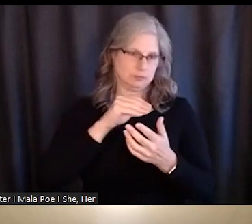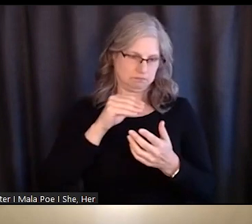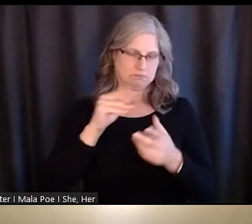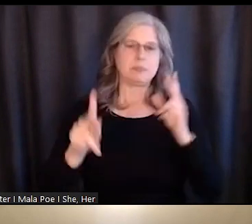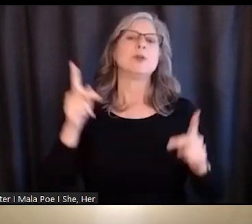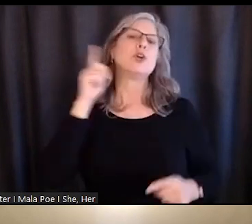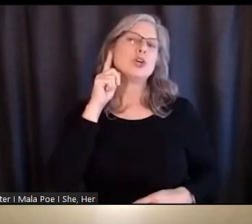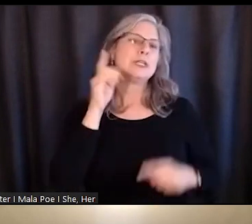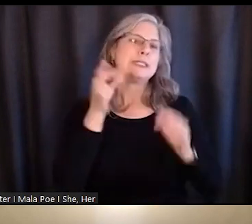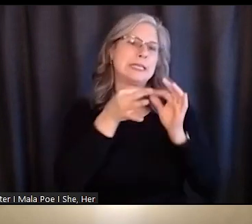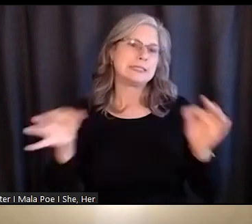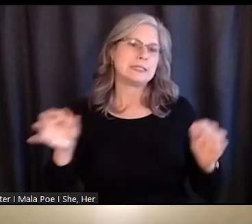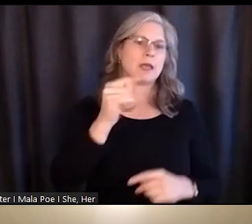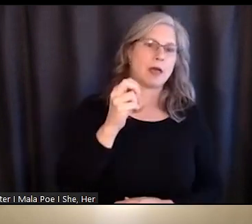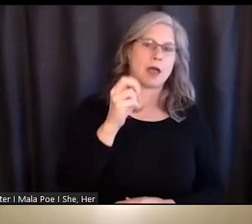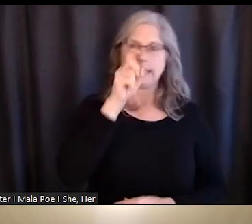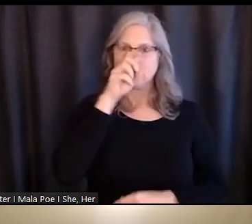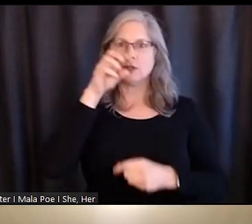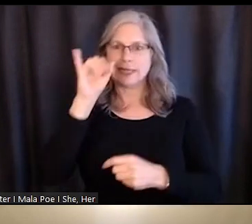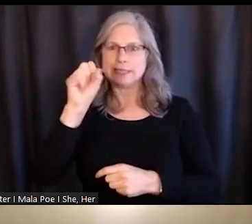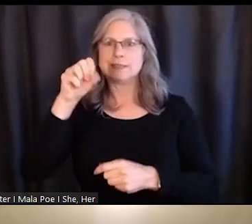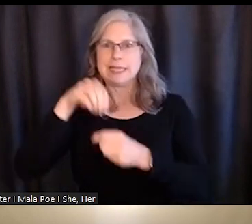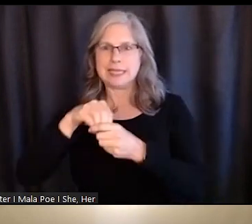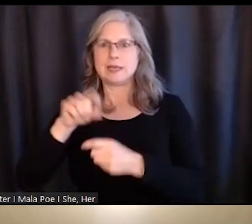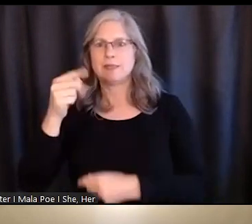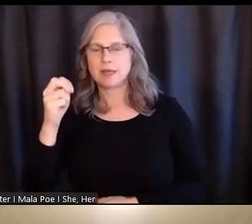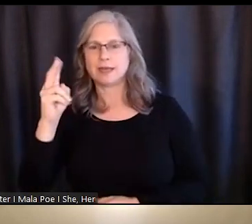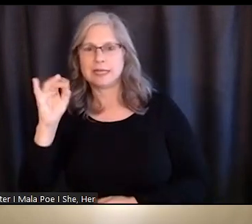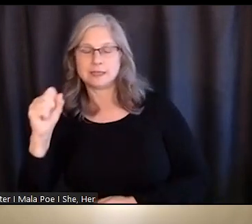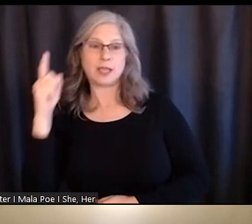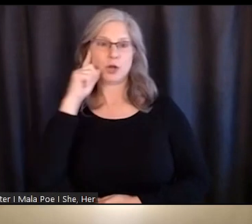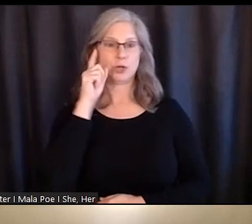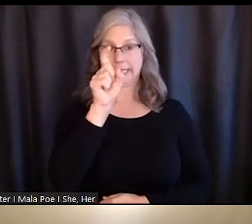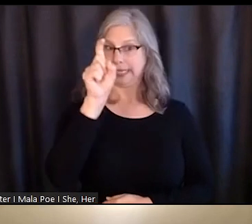And then, 300 milliseconds later ,they heard either 'eagle' which was contained in the previous sentence,